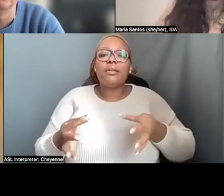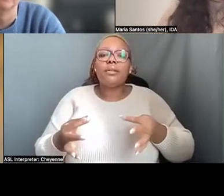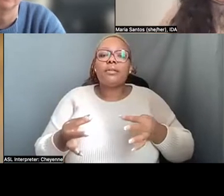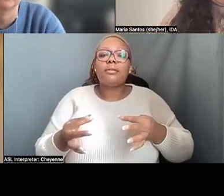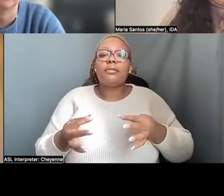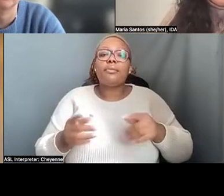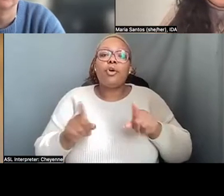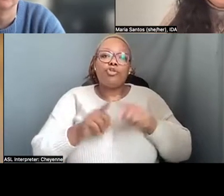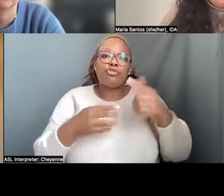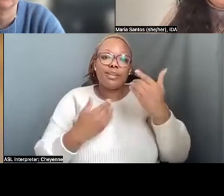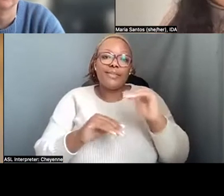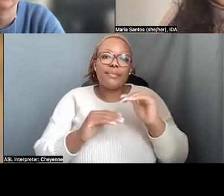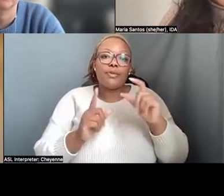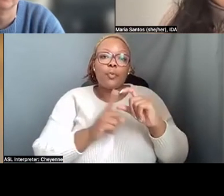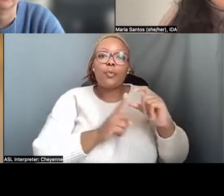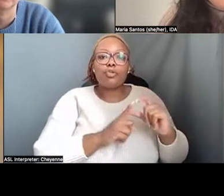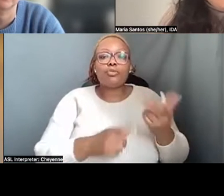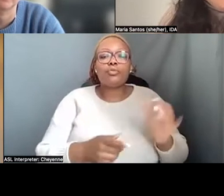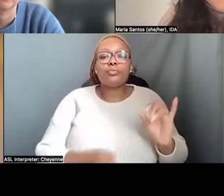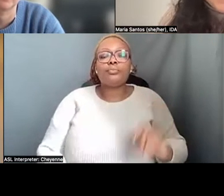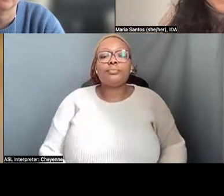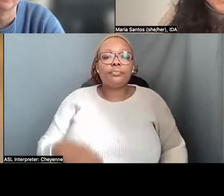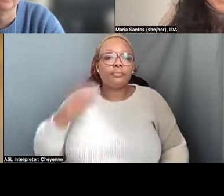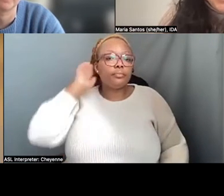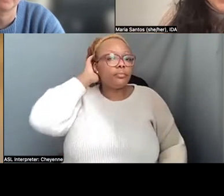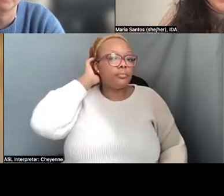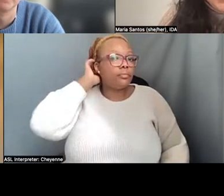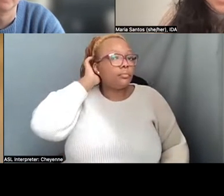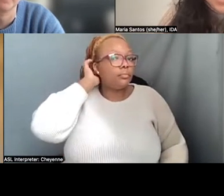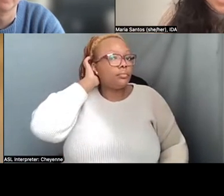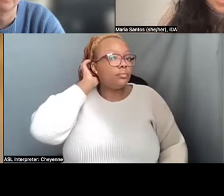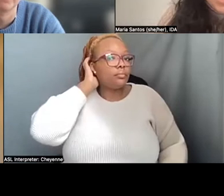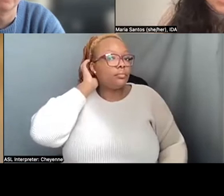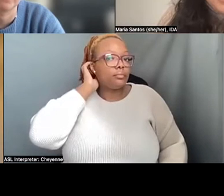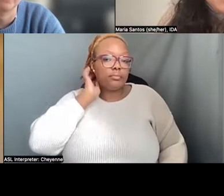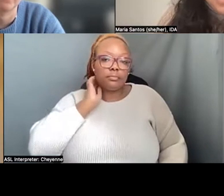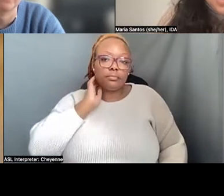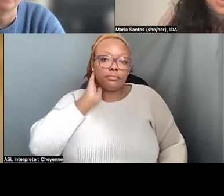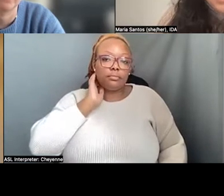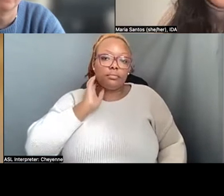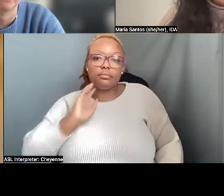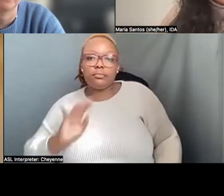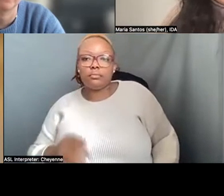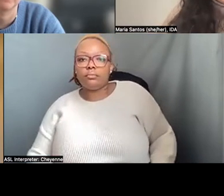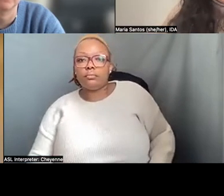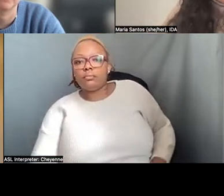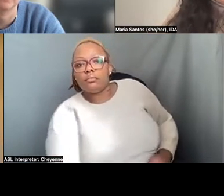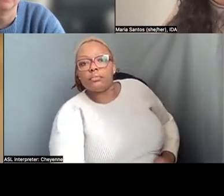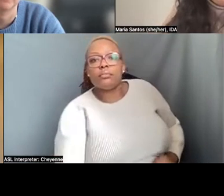But again, there's the word count. Thank you. Highlighting this question.